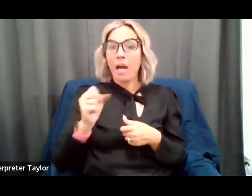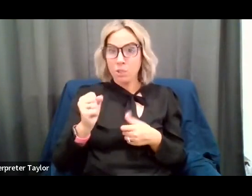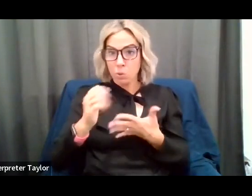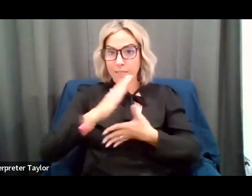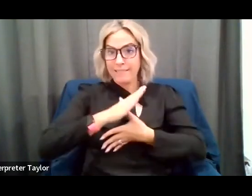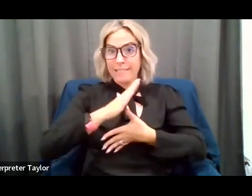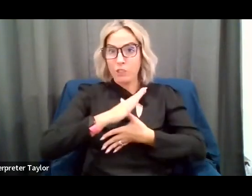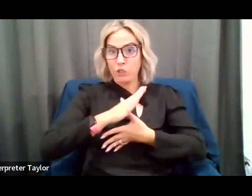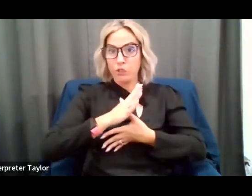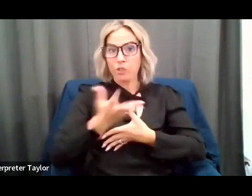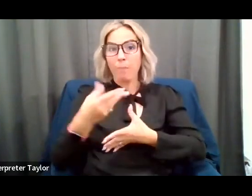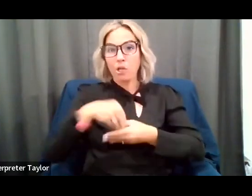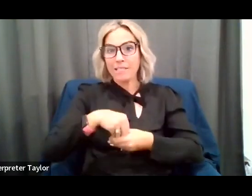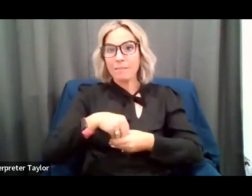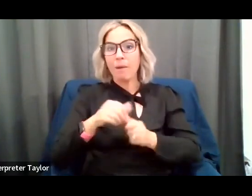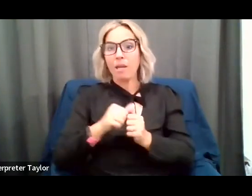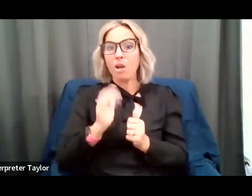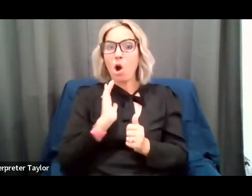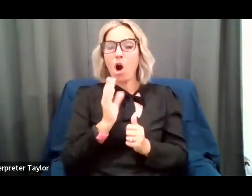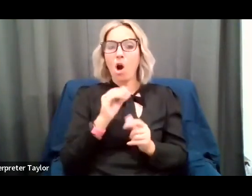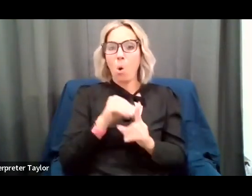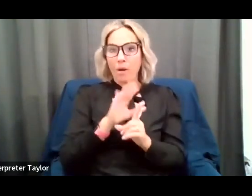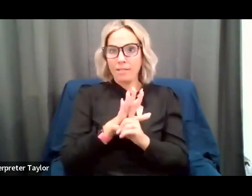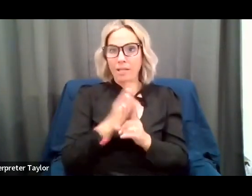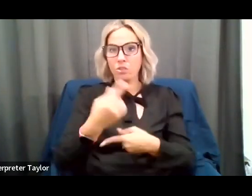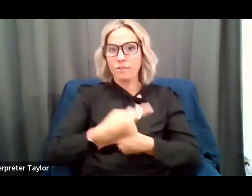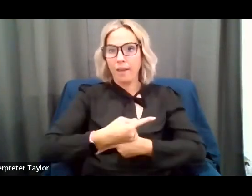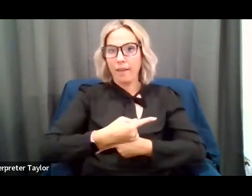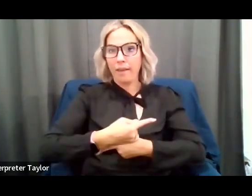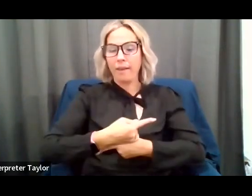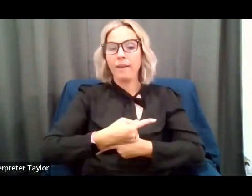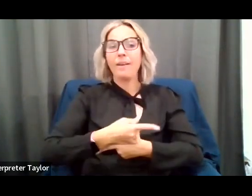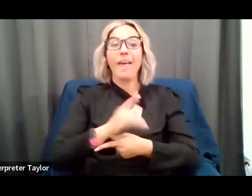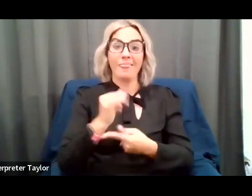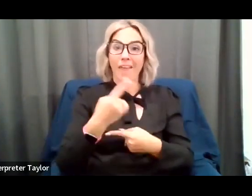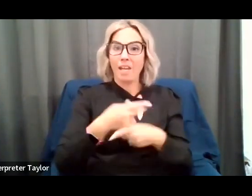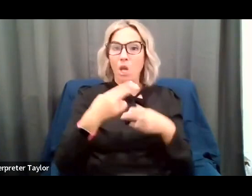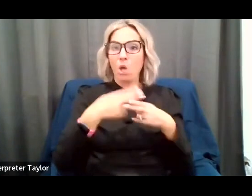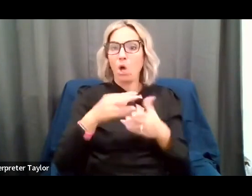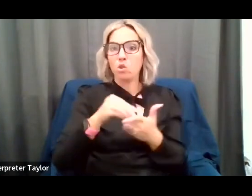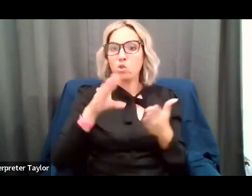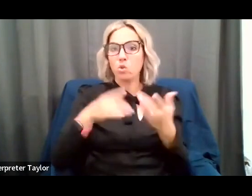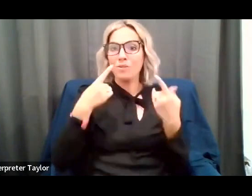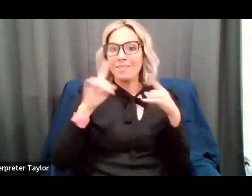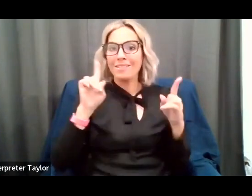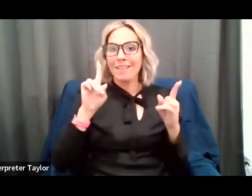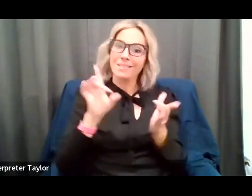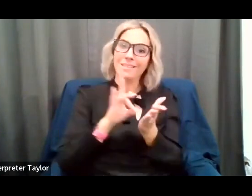participated in our Orientation Day, and that day we call it Student Success Kickoff.